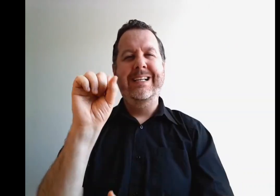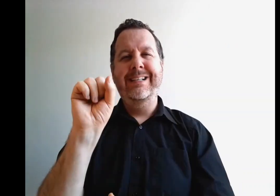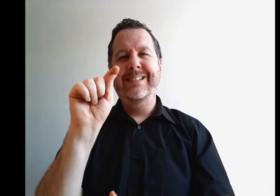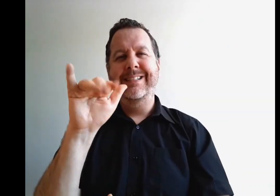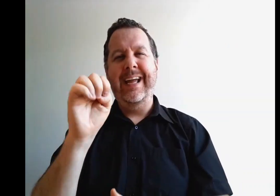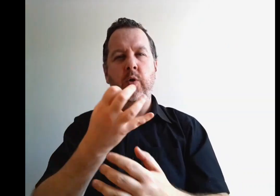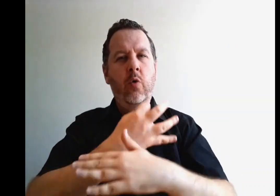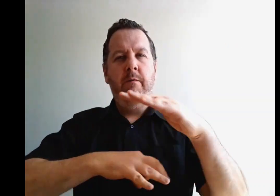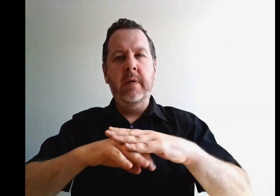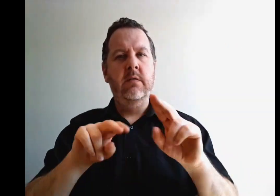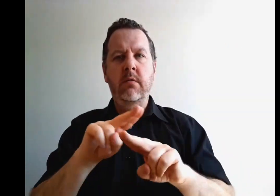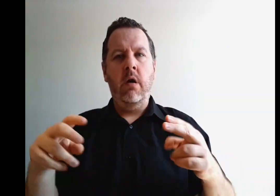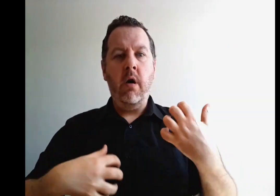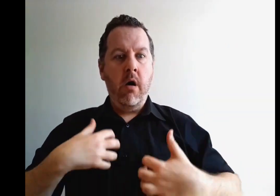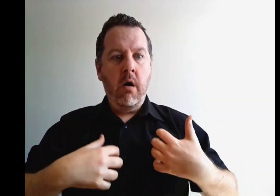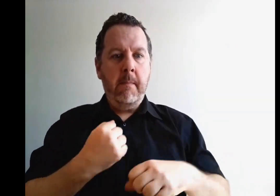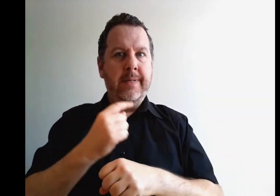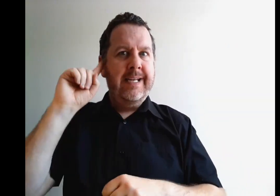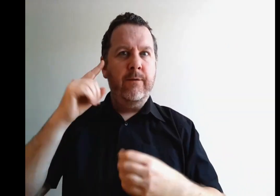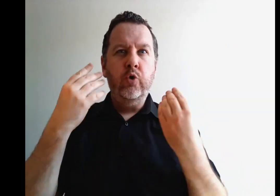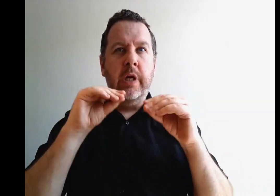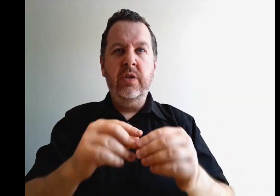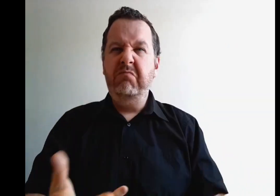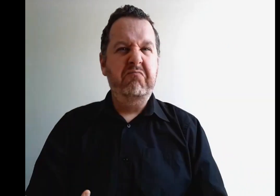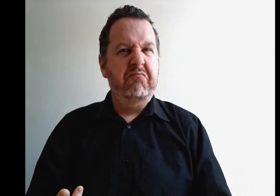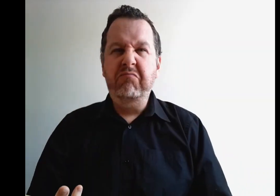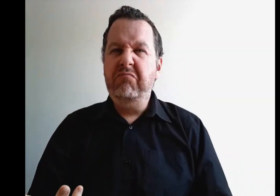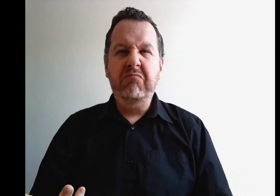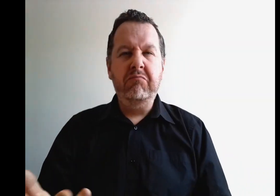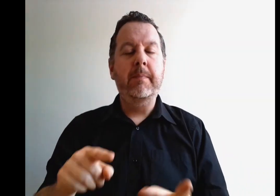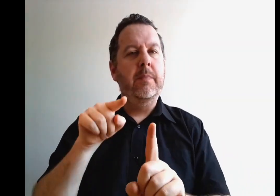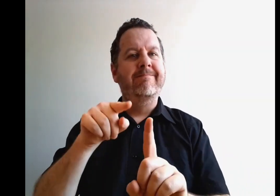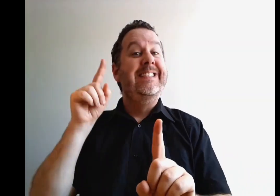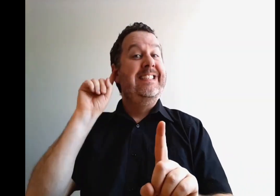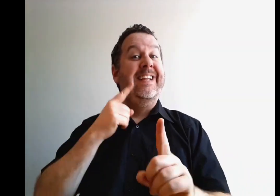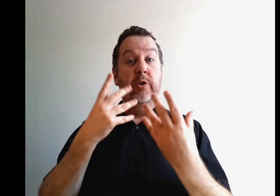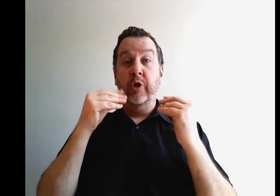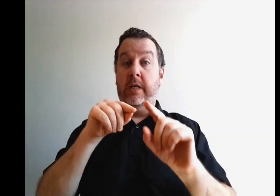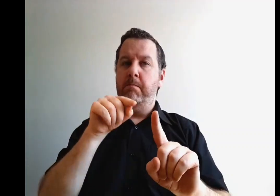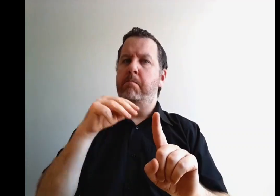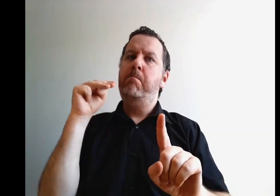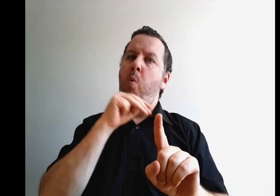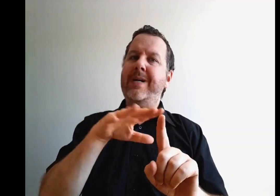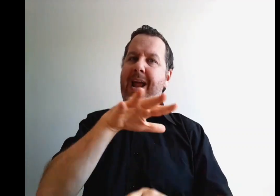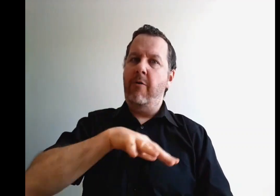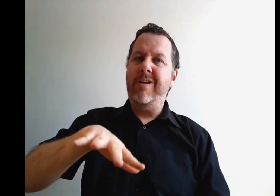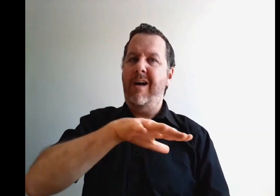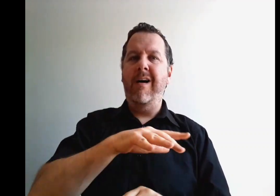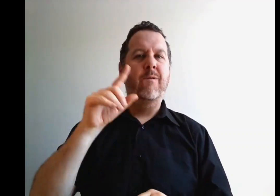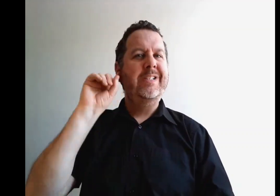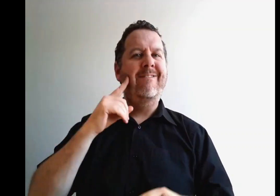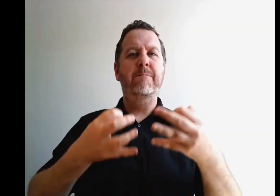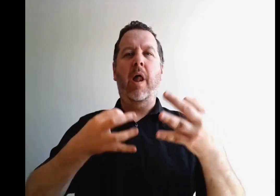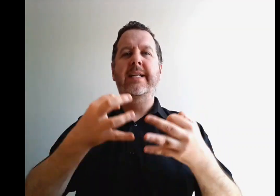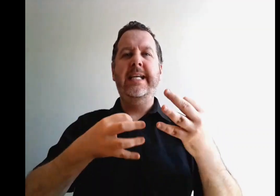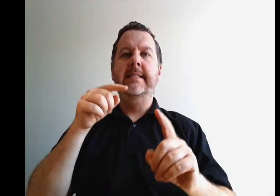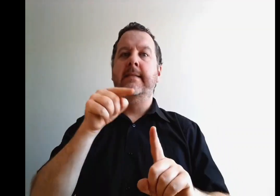in deaf education, for example. Deaf education tends to be the key area that deaf politics is concerned about.